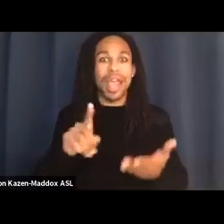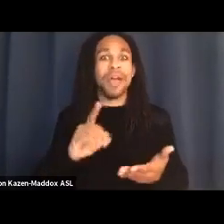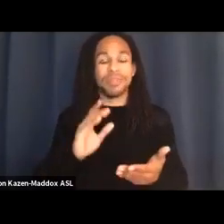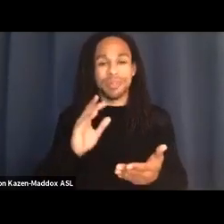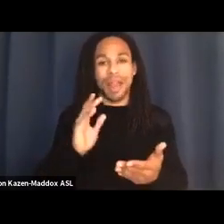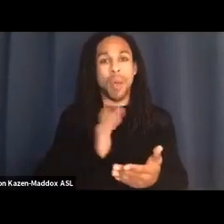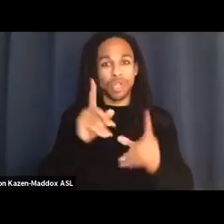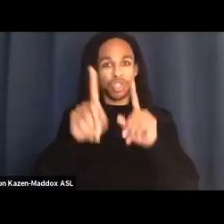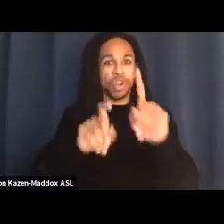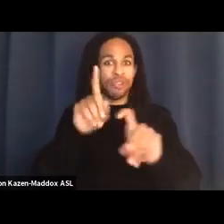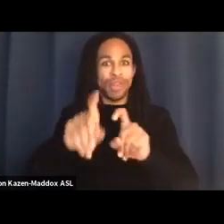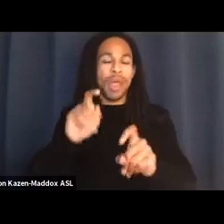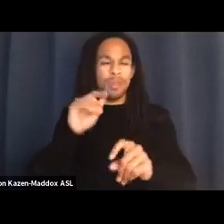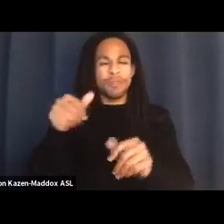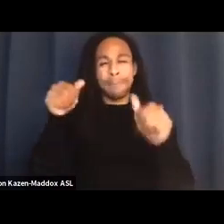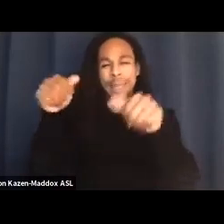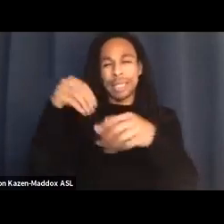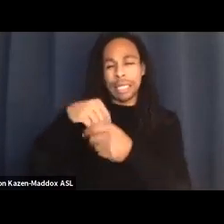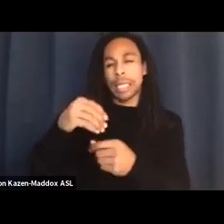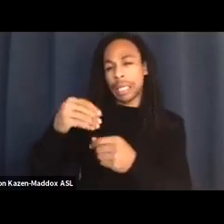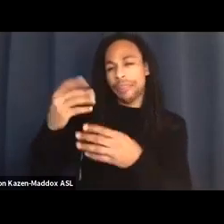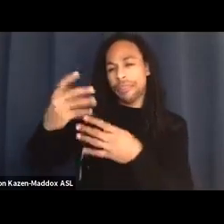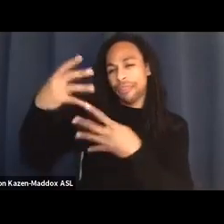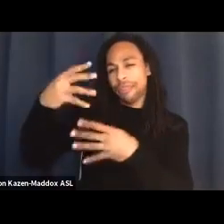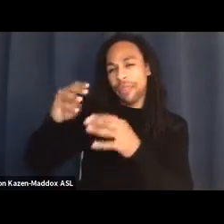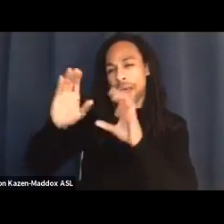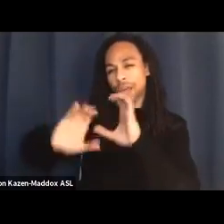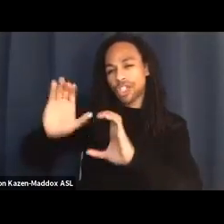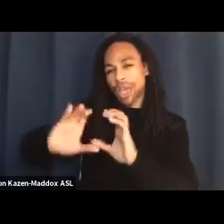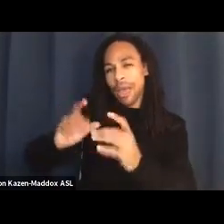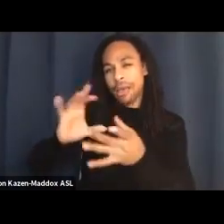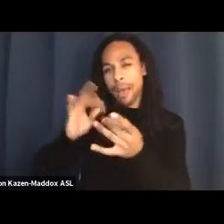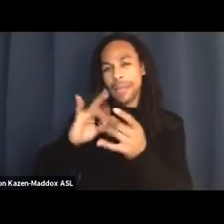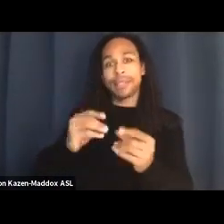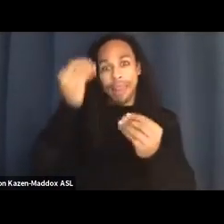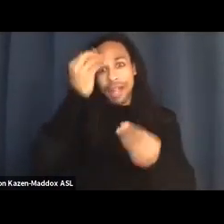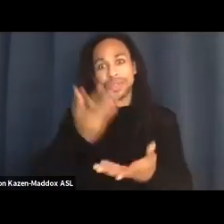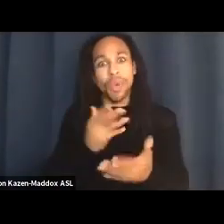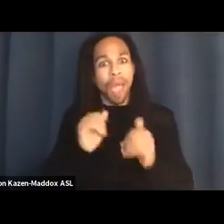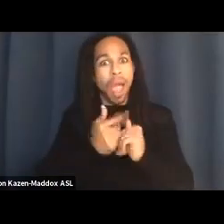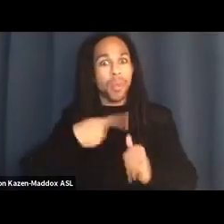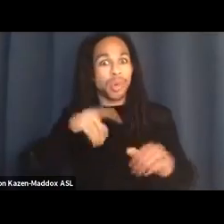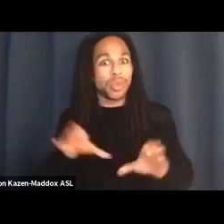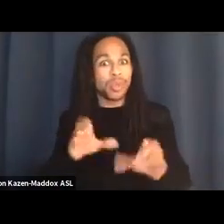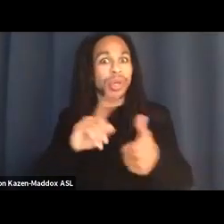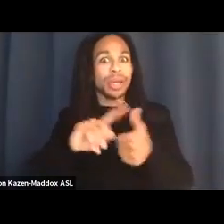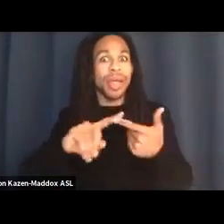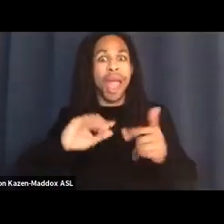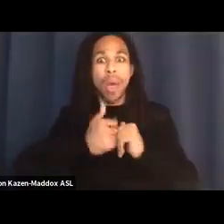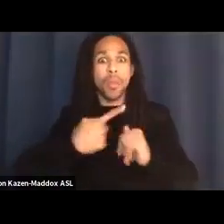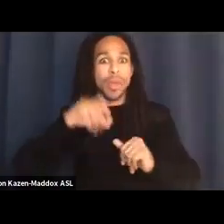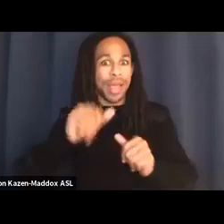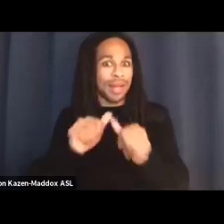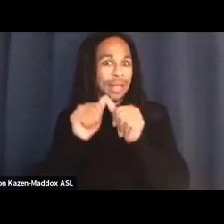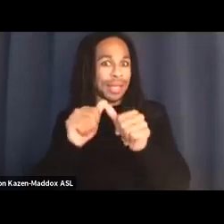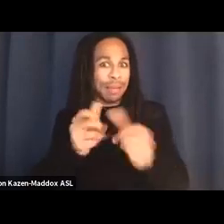I'm going to jump quickly into the next conversation that happens next Tuesday